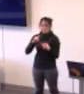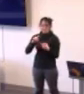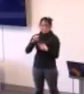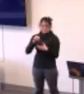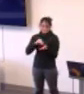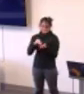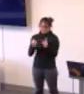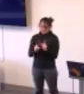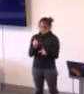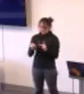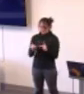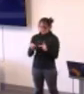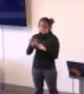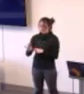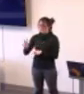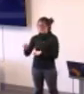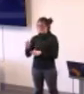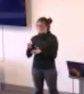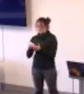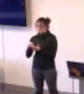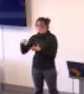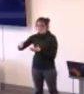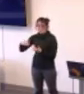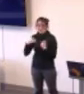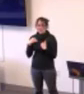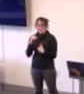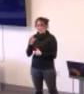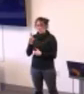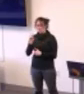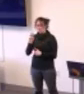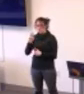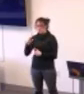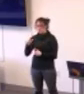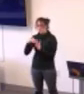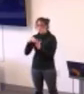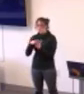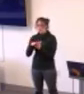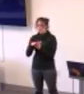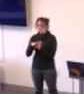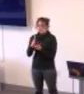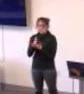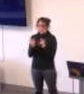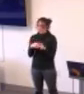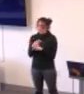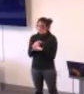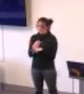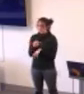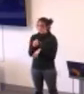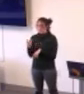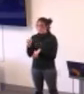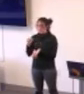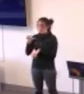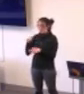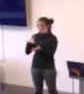Seventy million have a criminal record of some sort. Hundreds of thousands of people are deported annually.